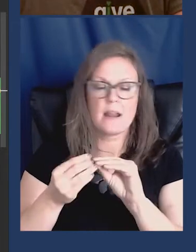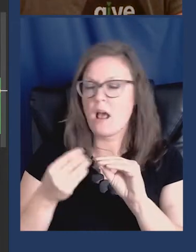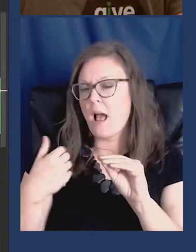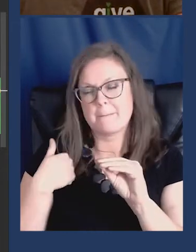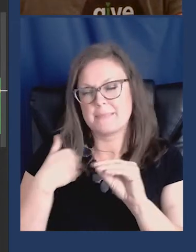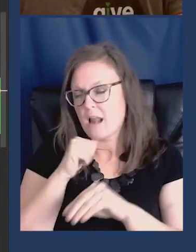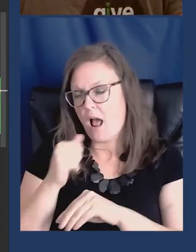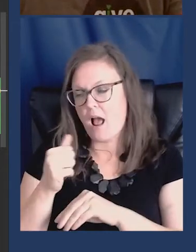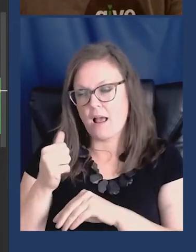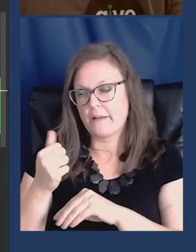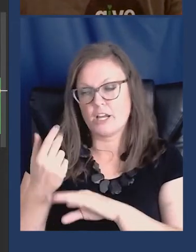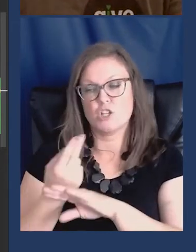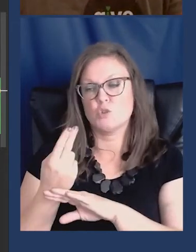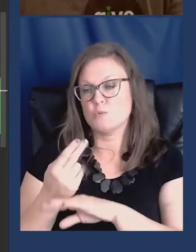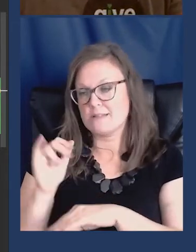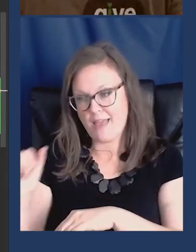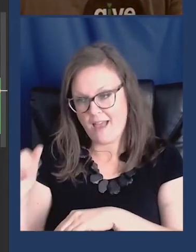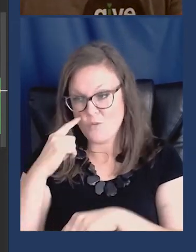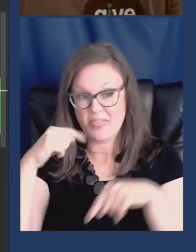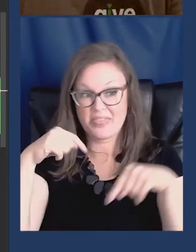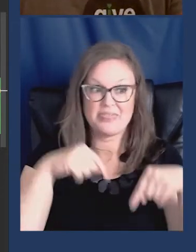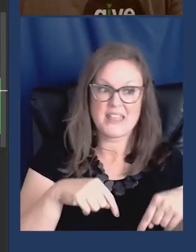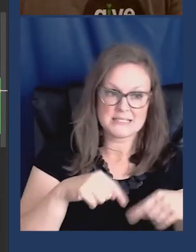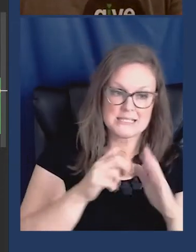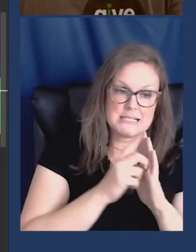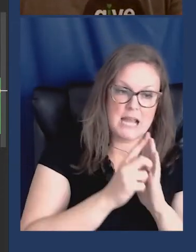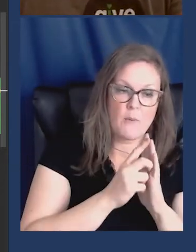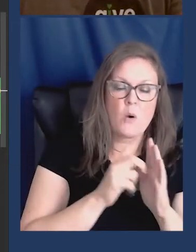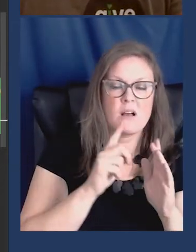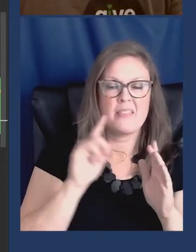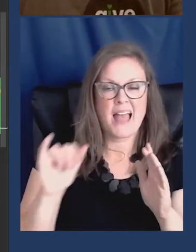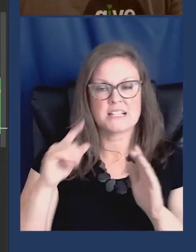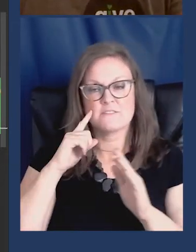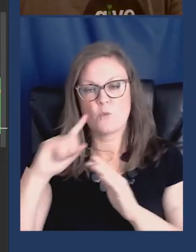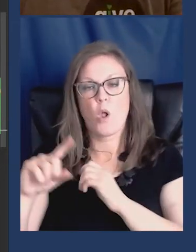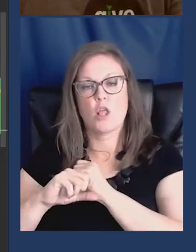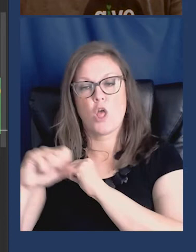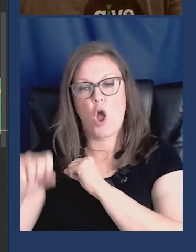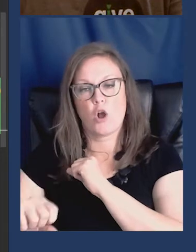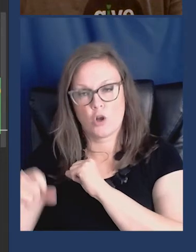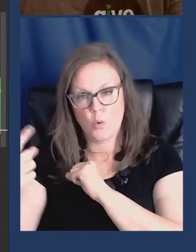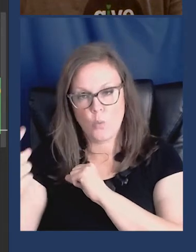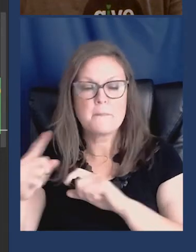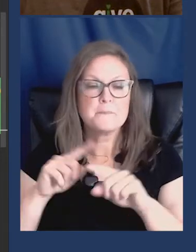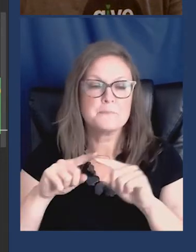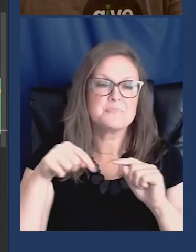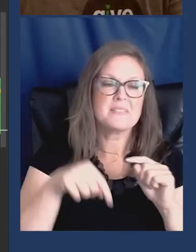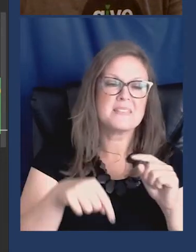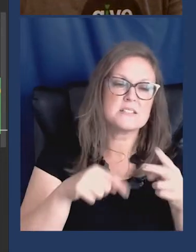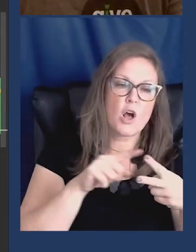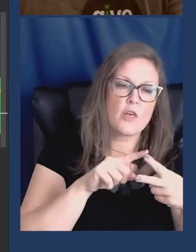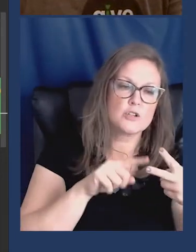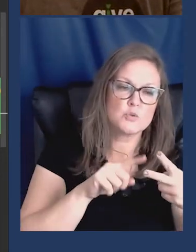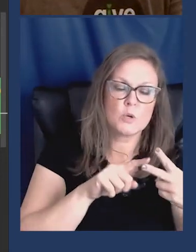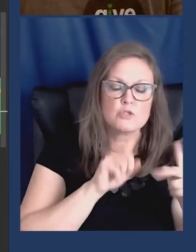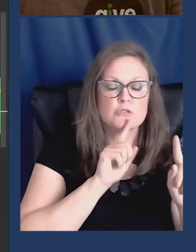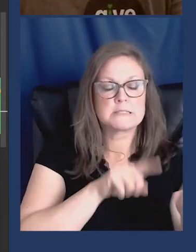It's part of a longer demo. And then these other two methods here are just responding on success,